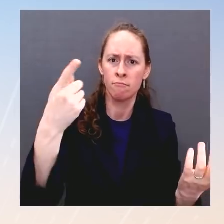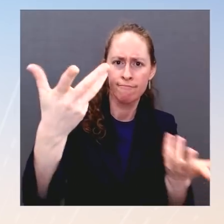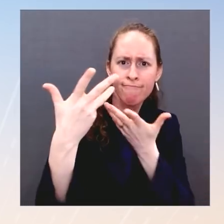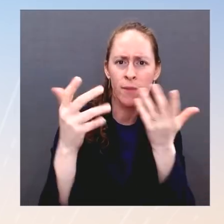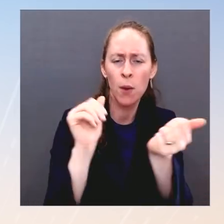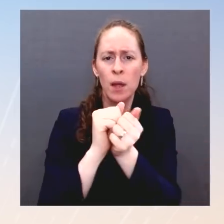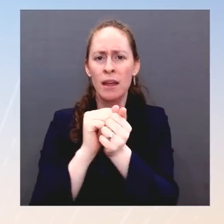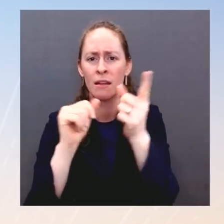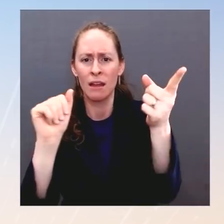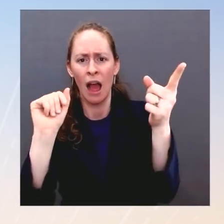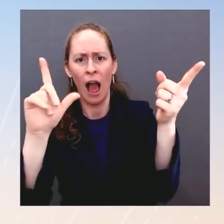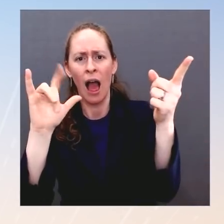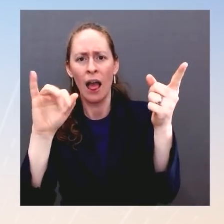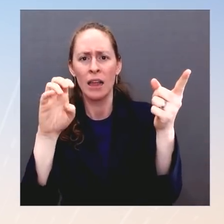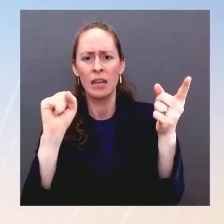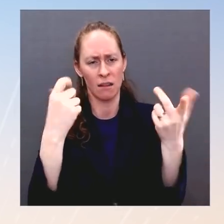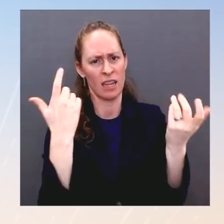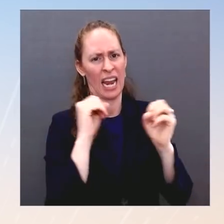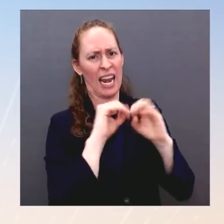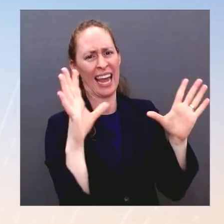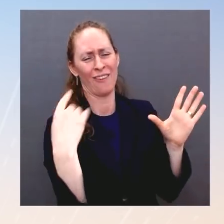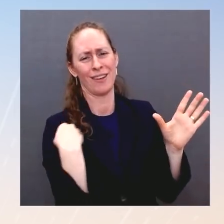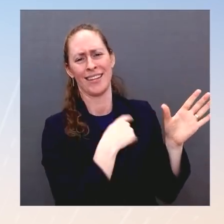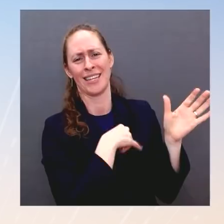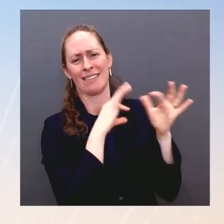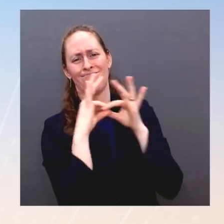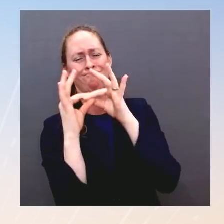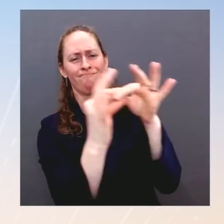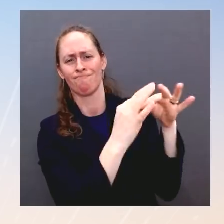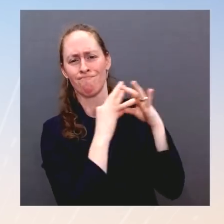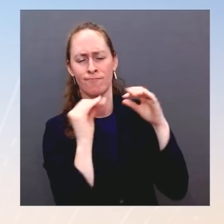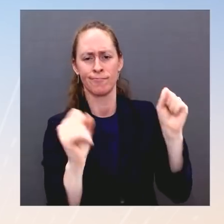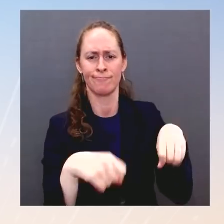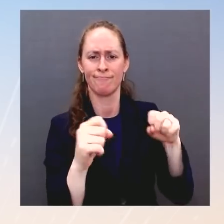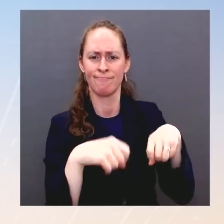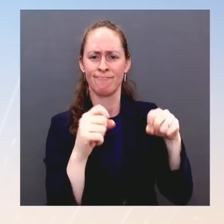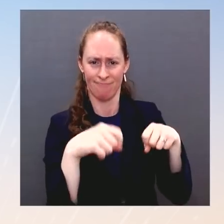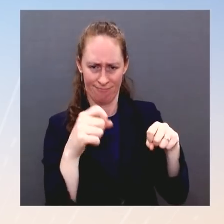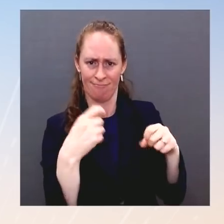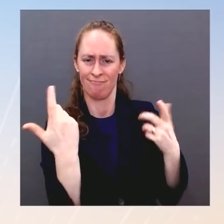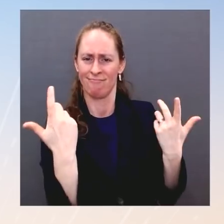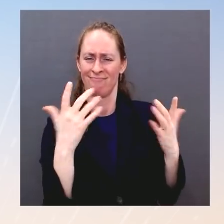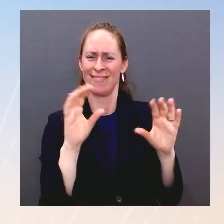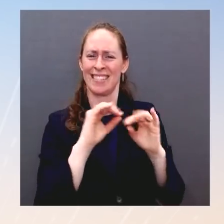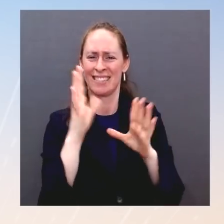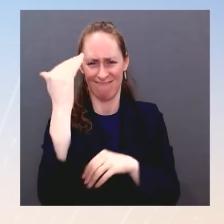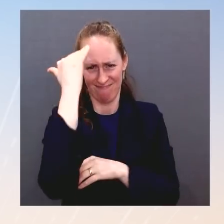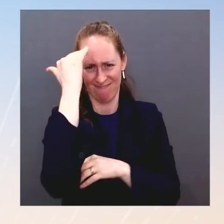Or do you think it will actually have an impact on Putin in practice, given the uncertainty